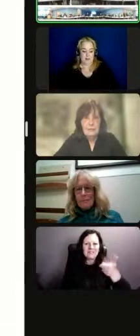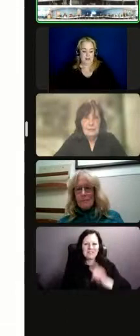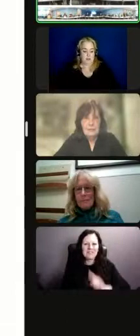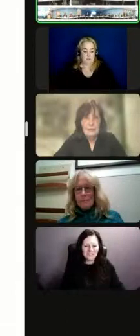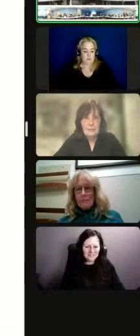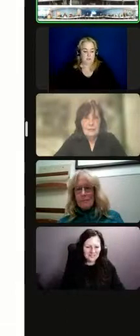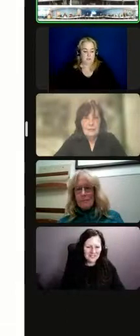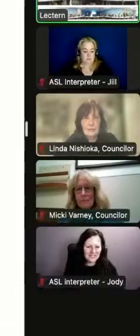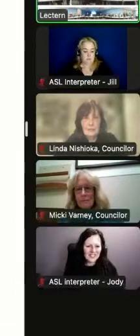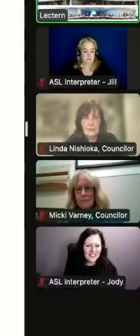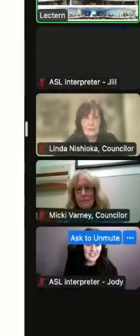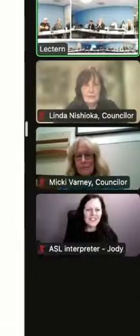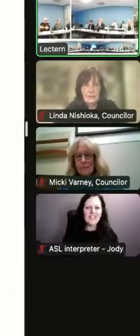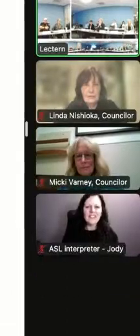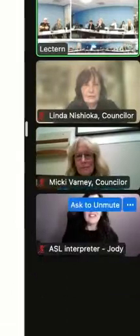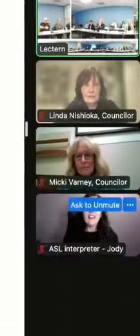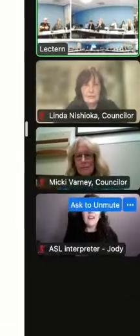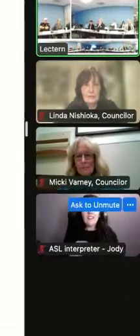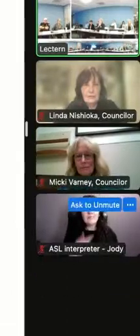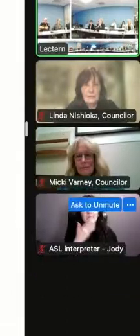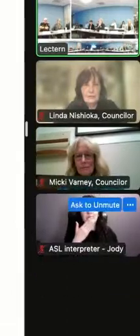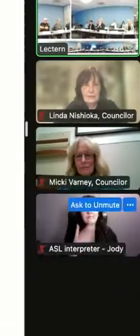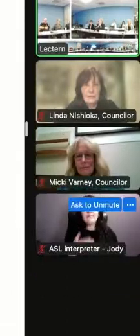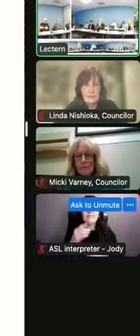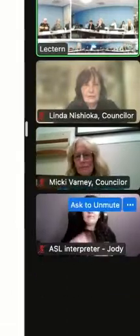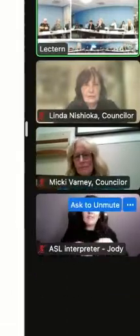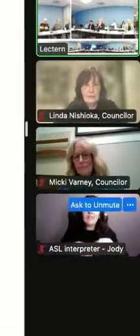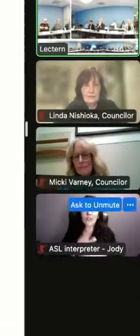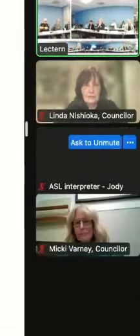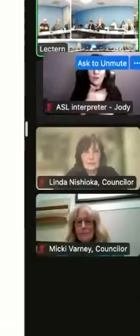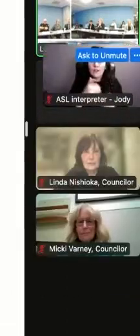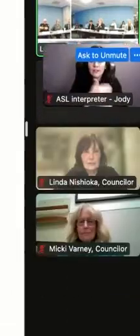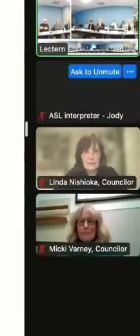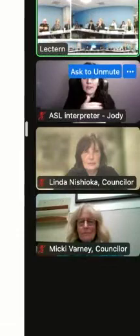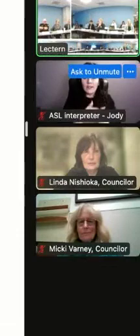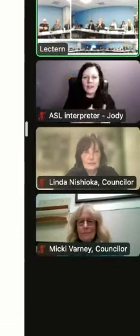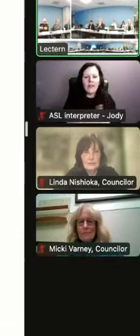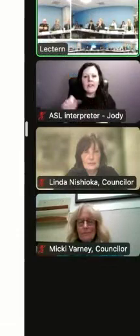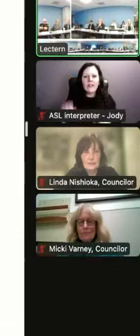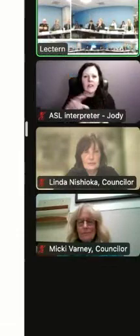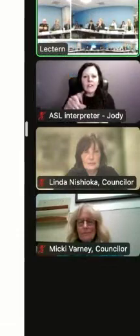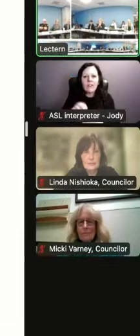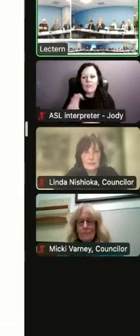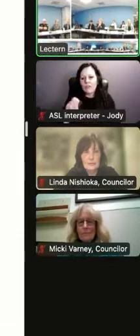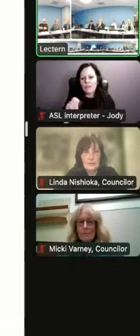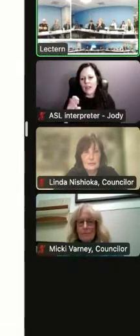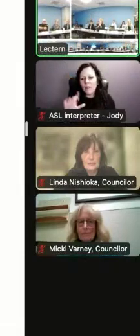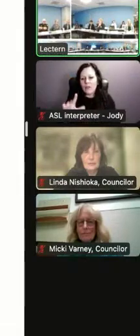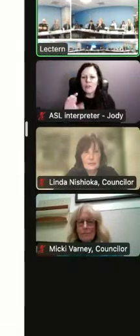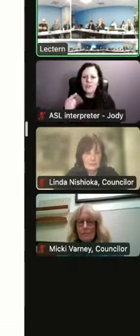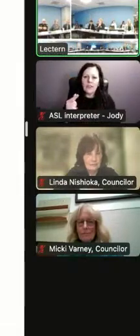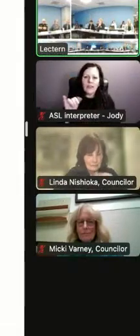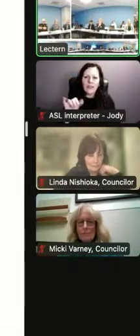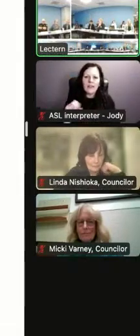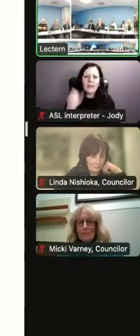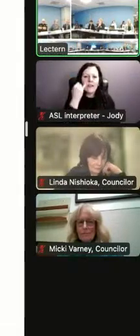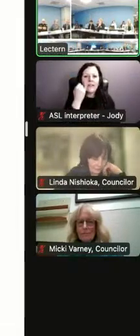YEAH WE'RE GOING TO COME TOGETHER TO ASSISTANCE 100 PERCENT ON THE BACKS OF WORKING